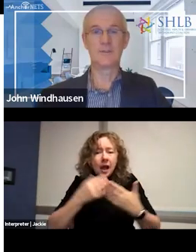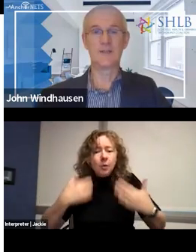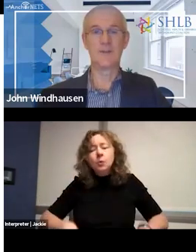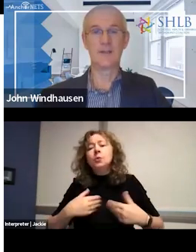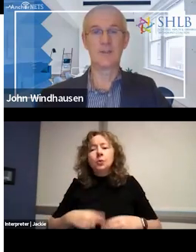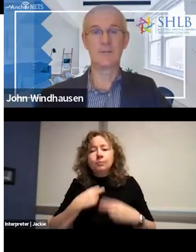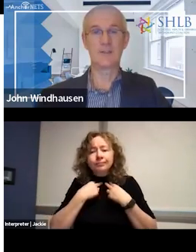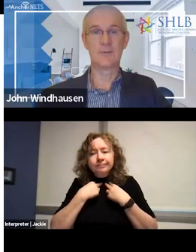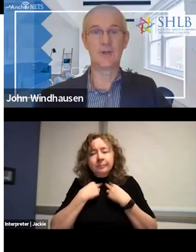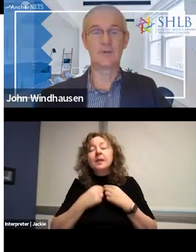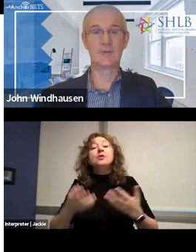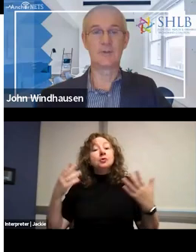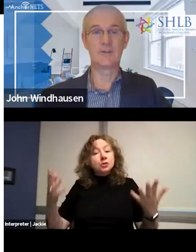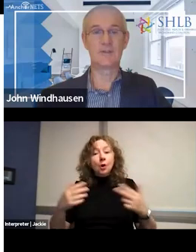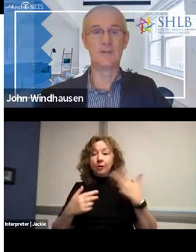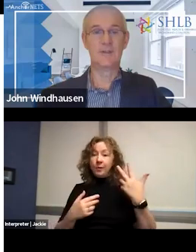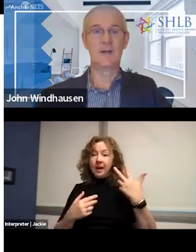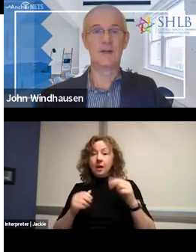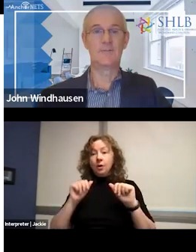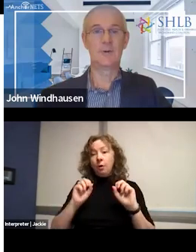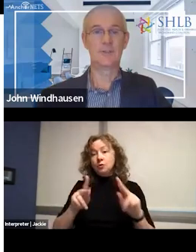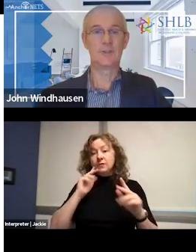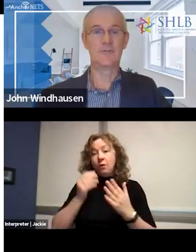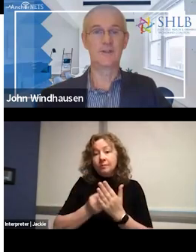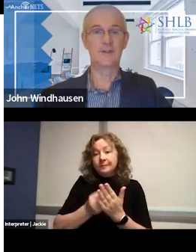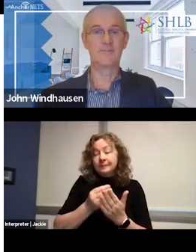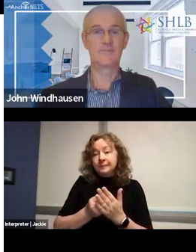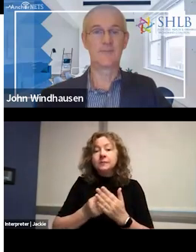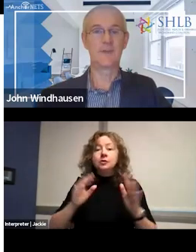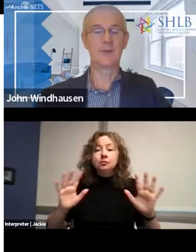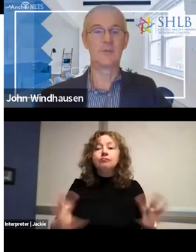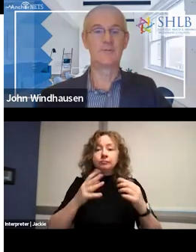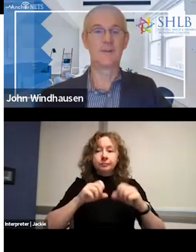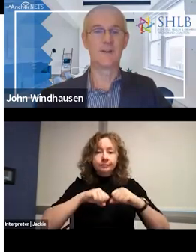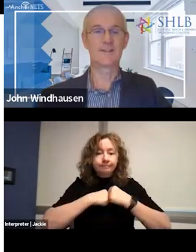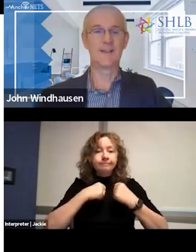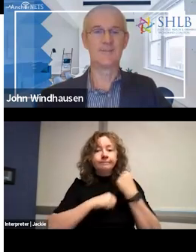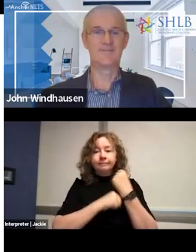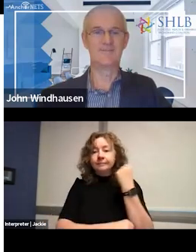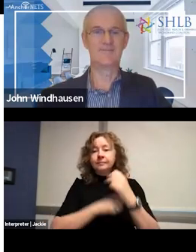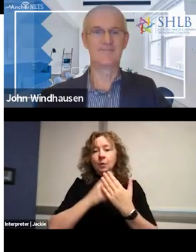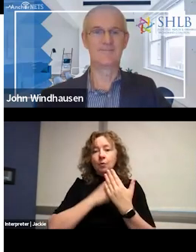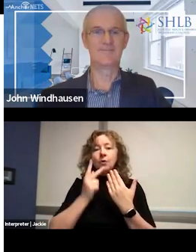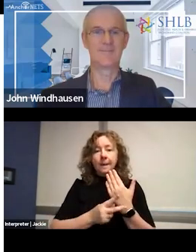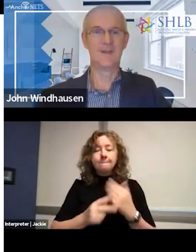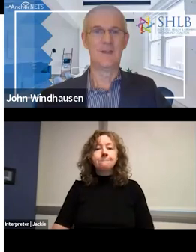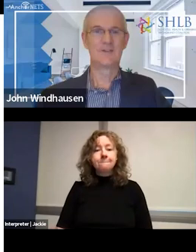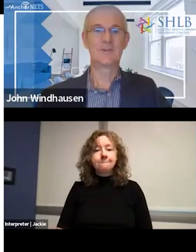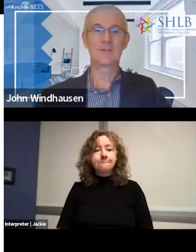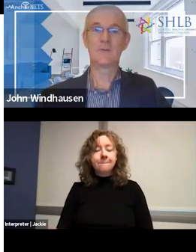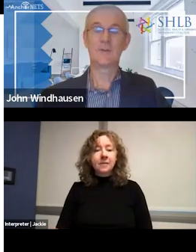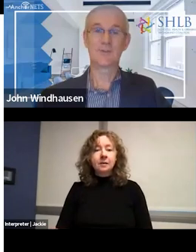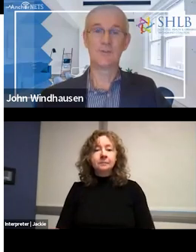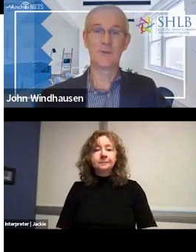John Windhausen: So we encourage people to take advantage of these 3 opportunities for additional funding. If we could move to the next slide.